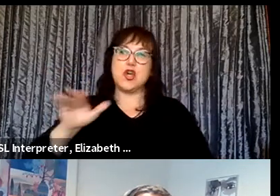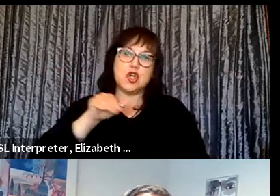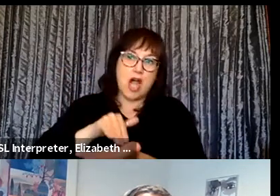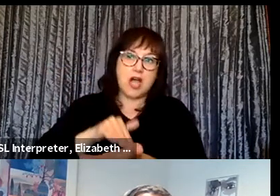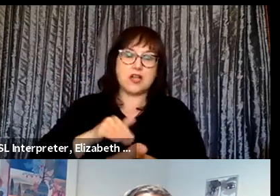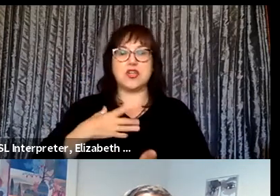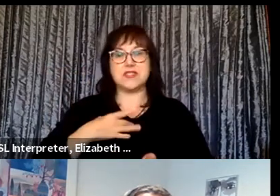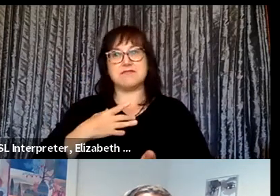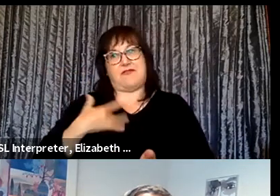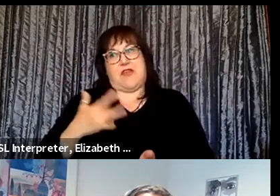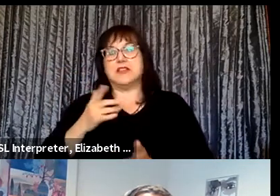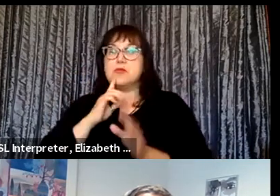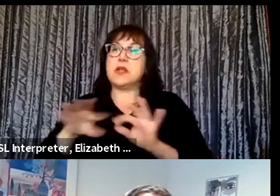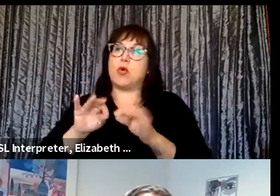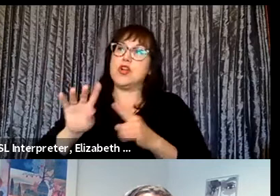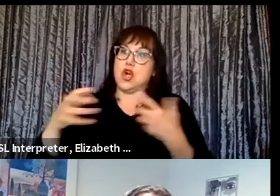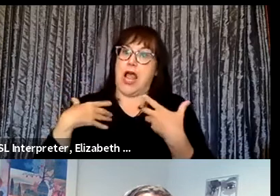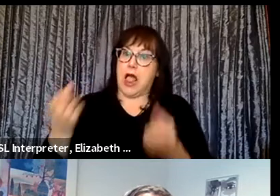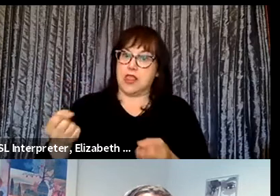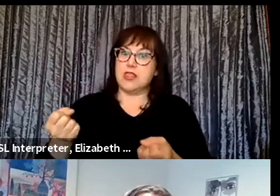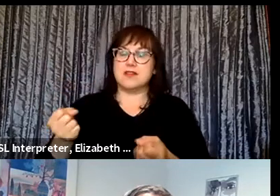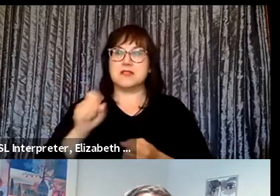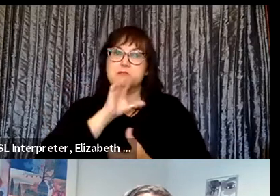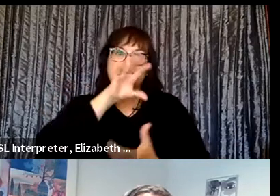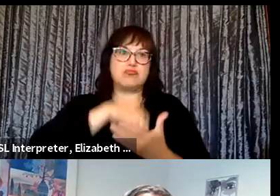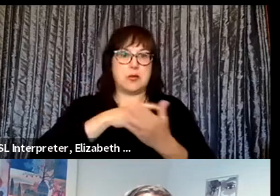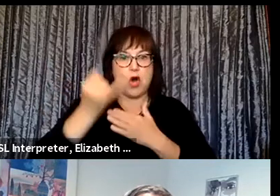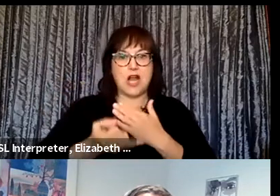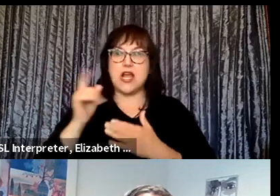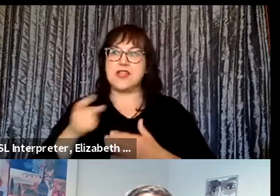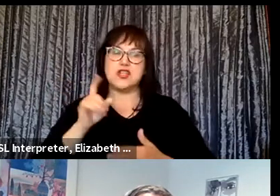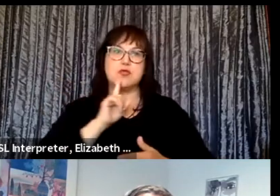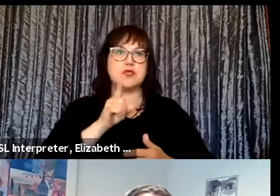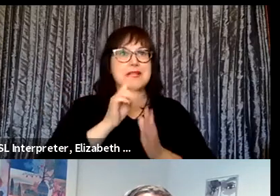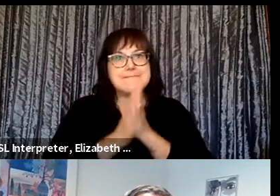to her health to be engaged in a project that she was so passionate about.